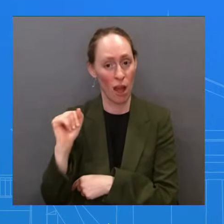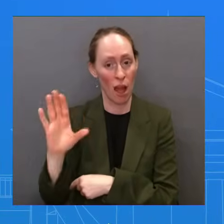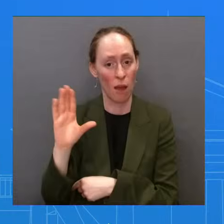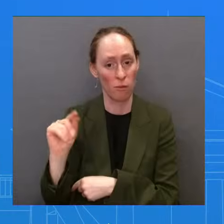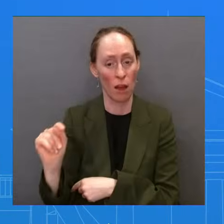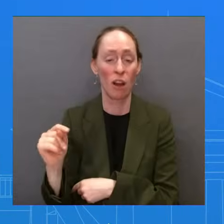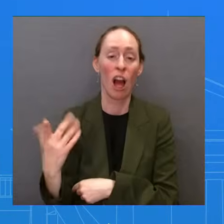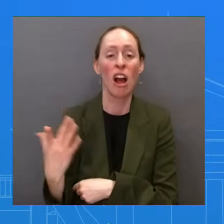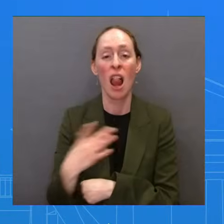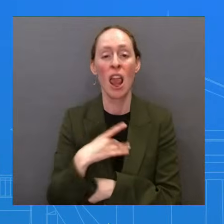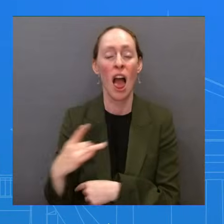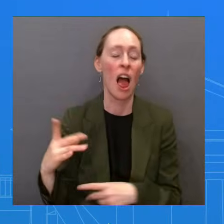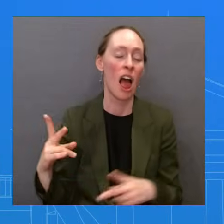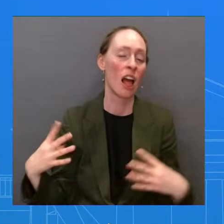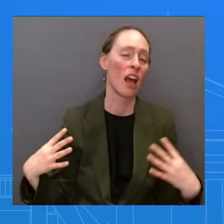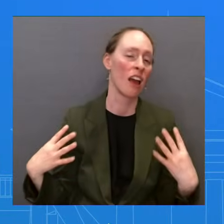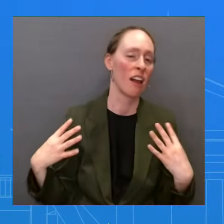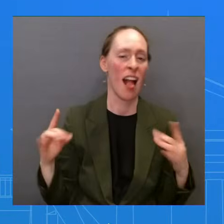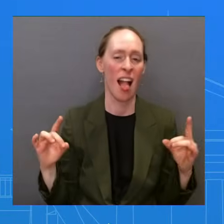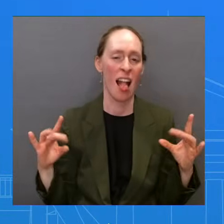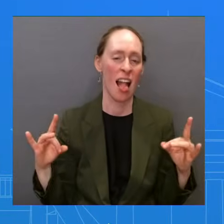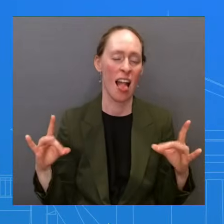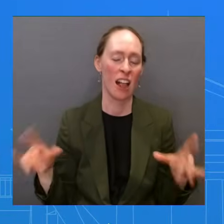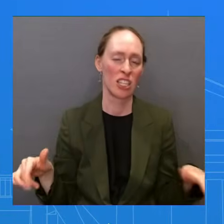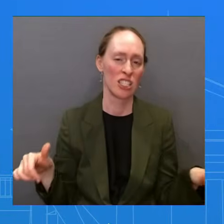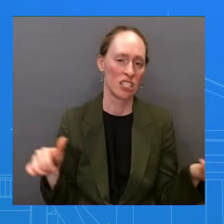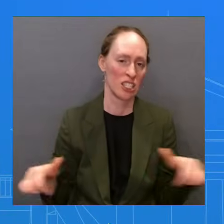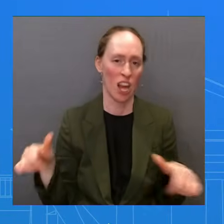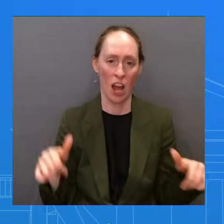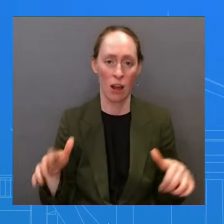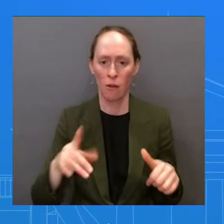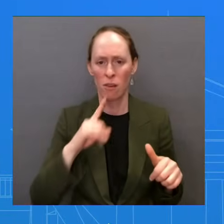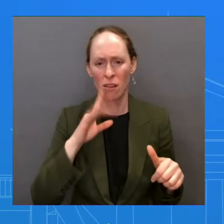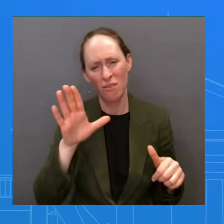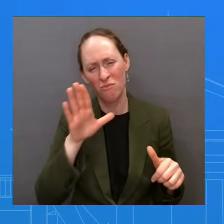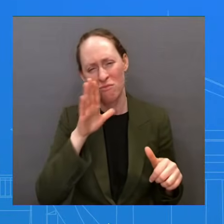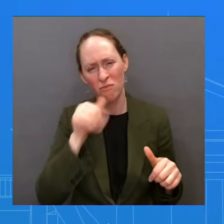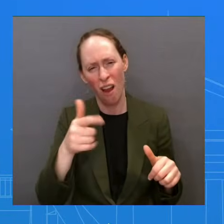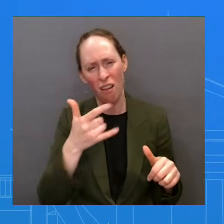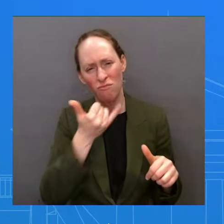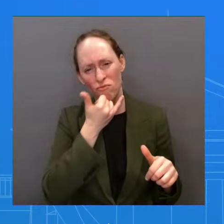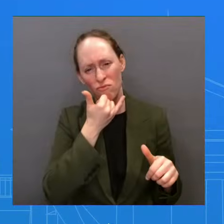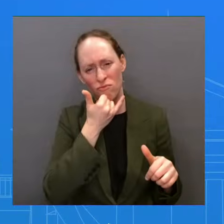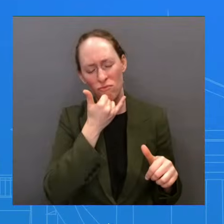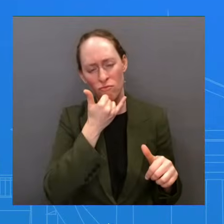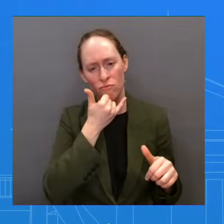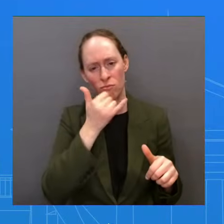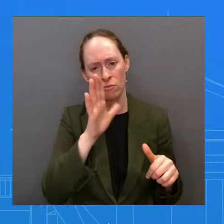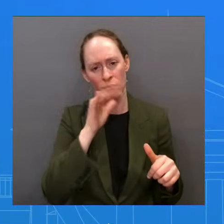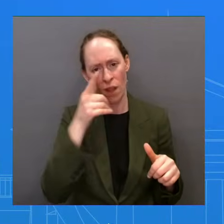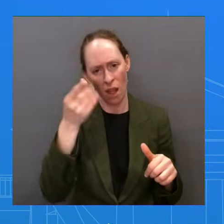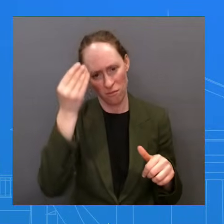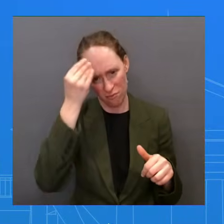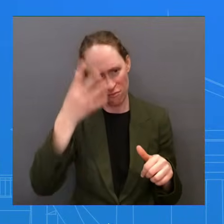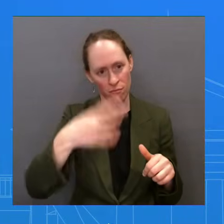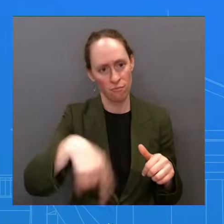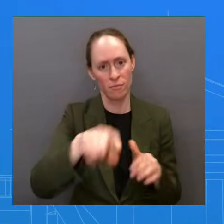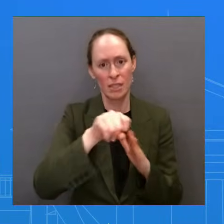to actually ask them to work with us on truly dealing with a problem -- with -- with trying to figure out how do we deal with immigration reform.